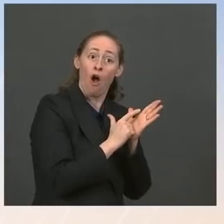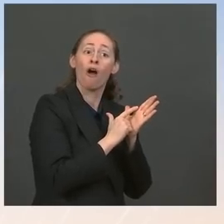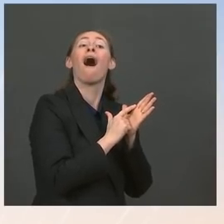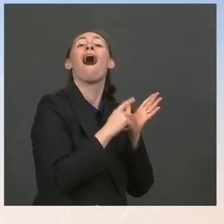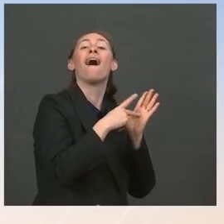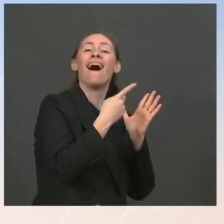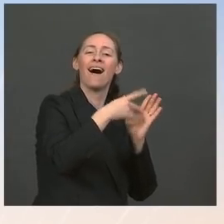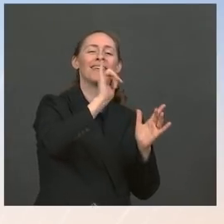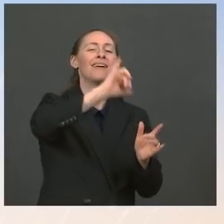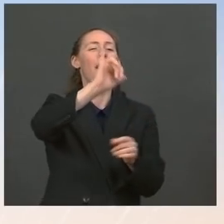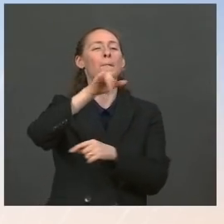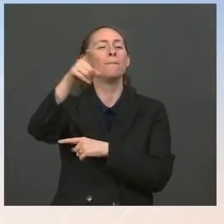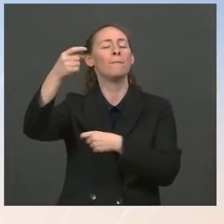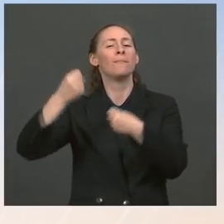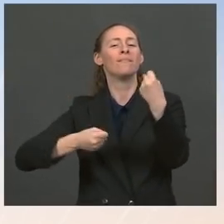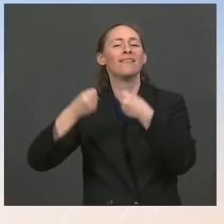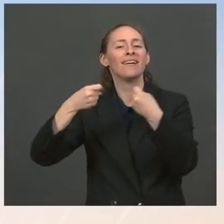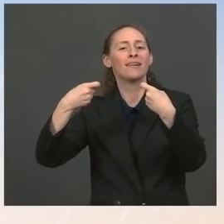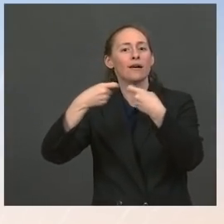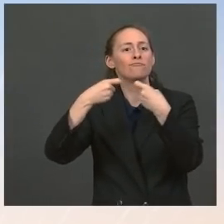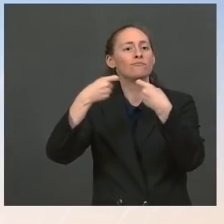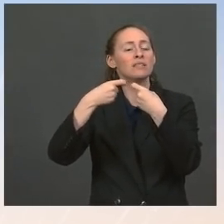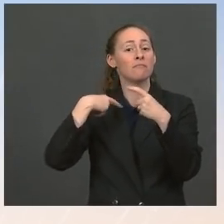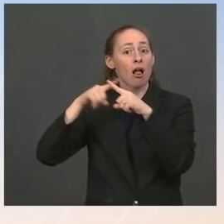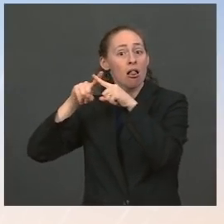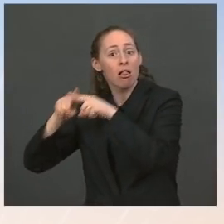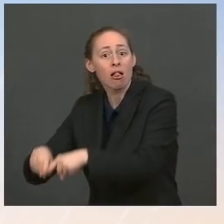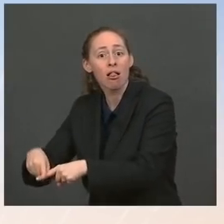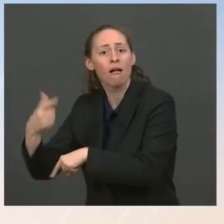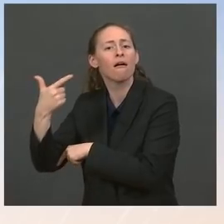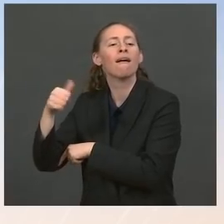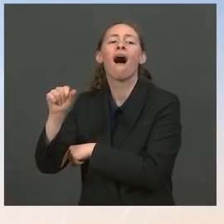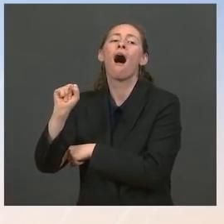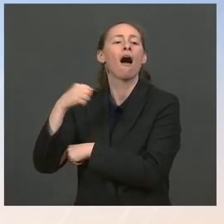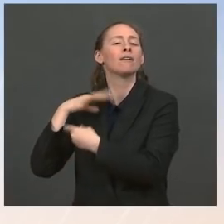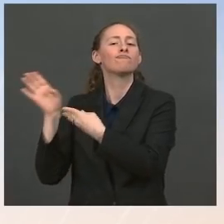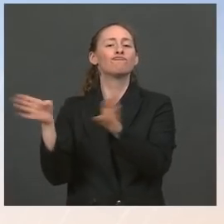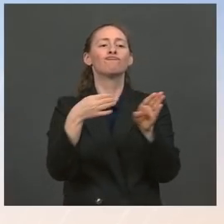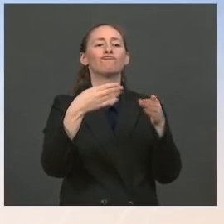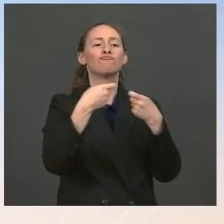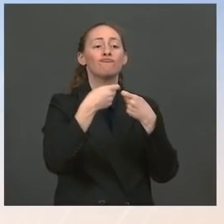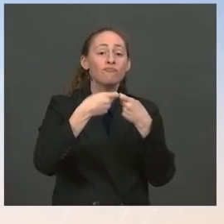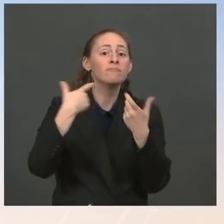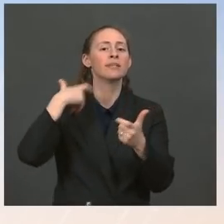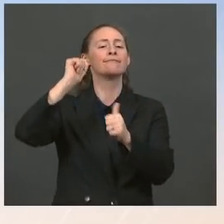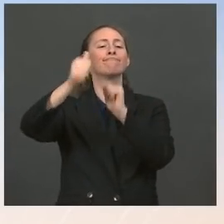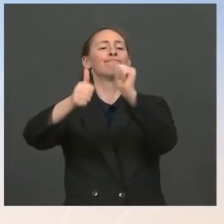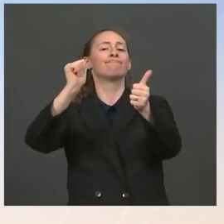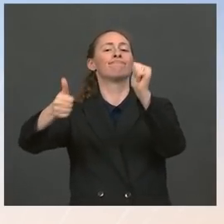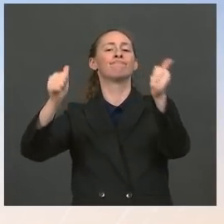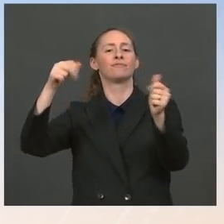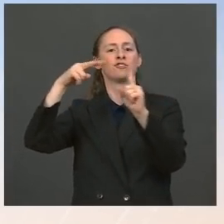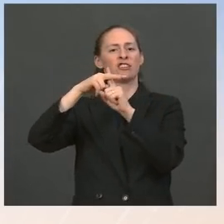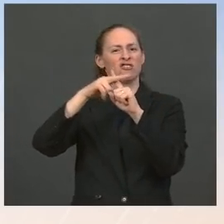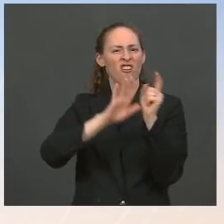of half a million electric vehicle chargers, and expand public transit, as I mentioned earlier, which is also a huge part of the climate solution.